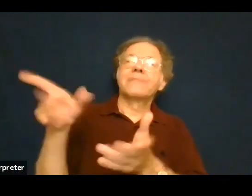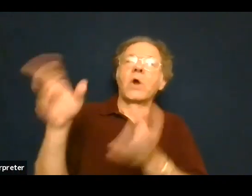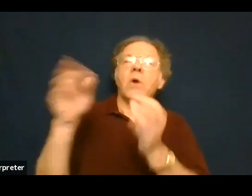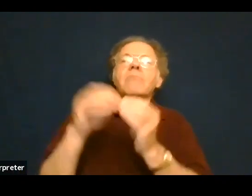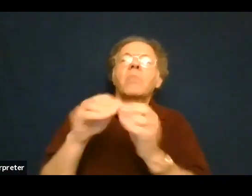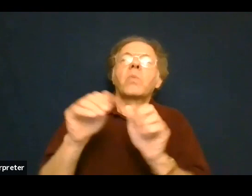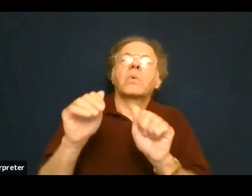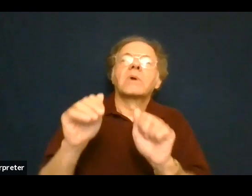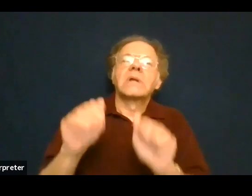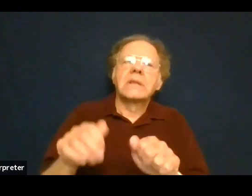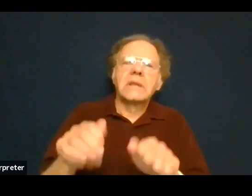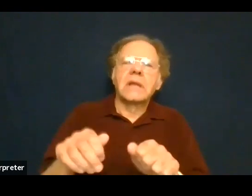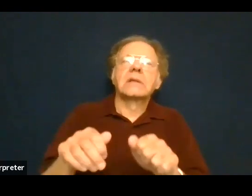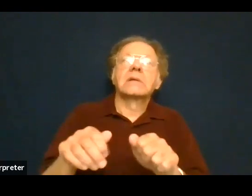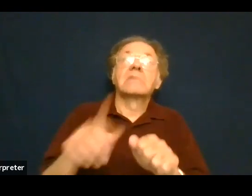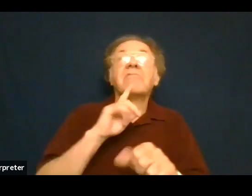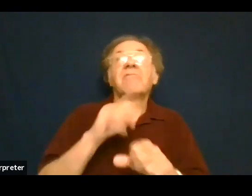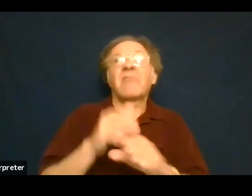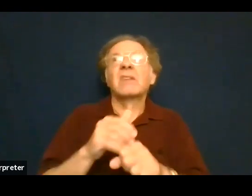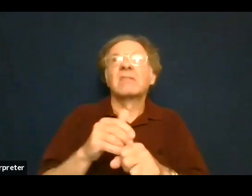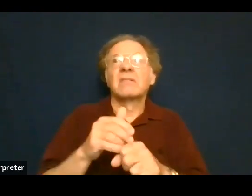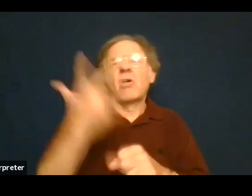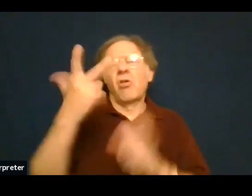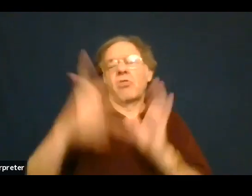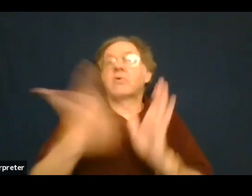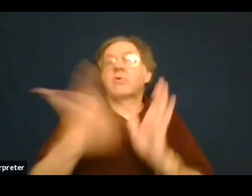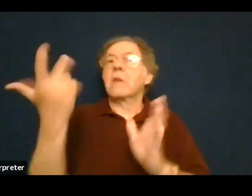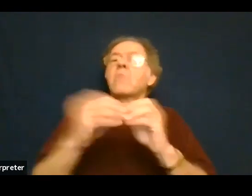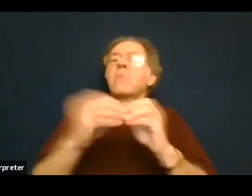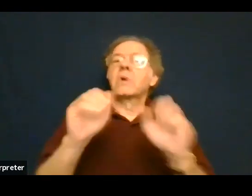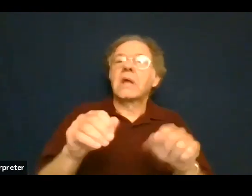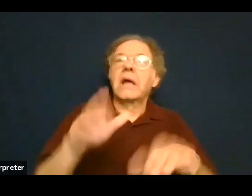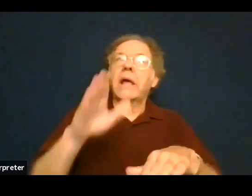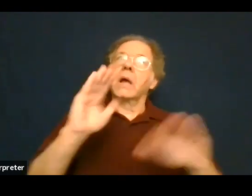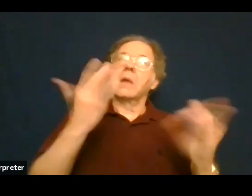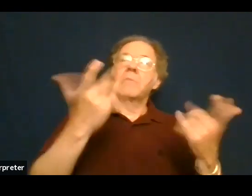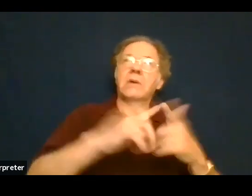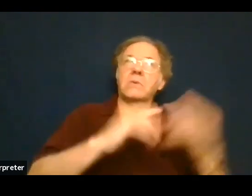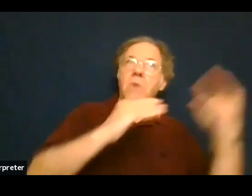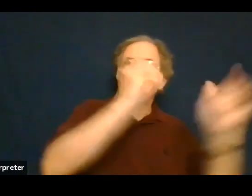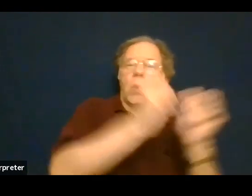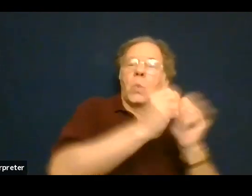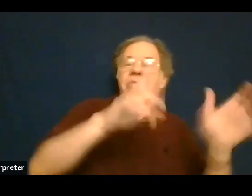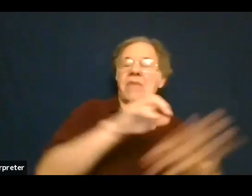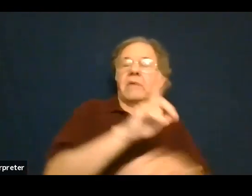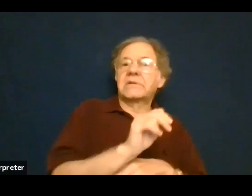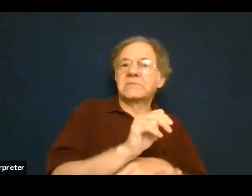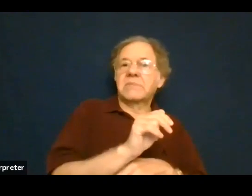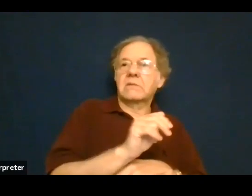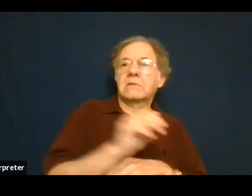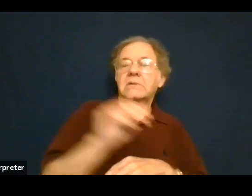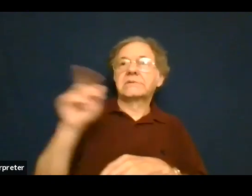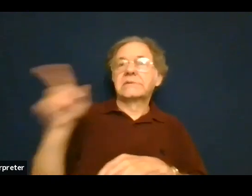in fact, three times more likely than adults without disabilities, to have some of these underlying